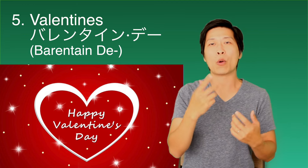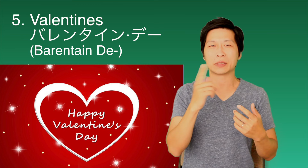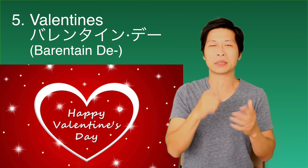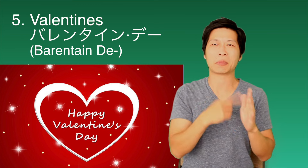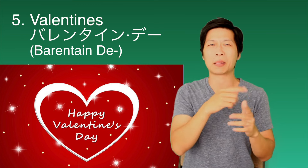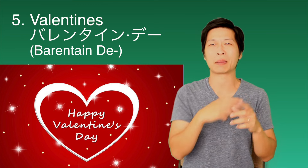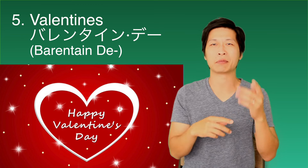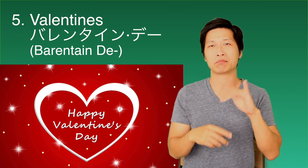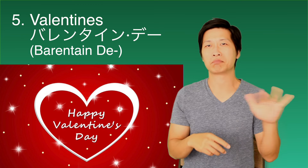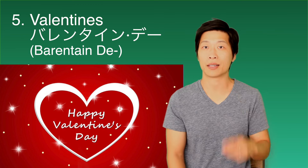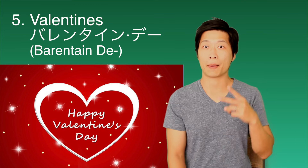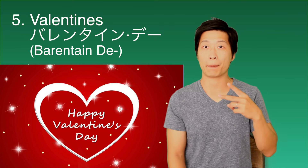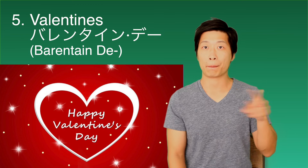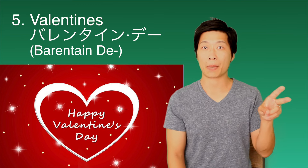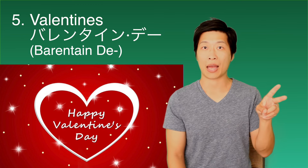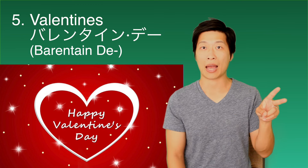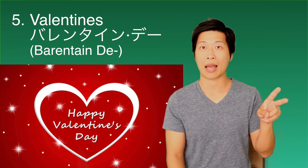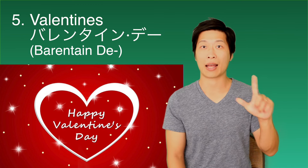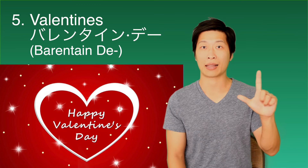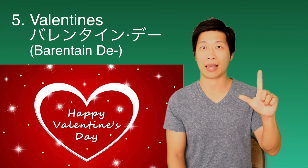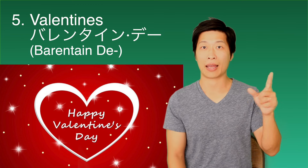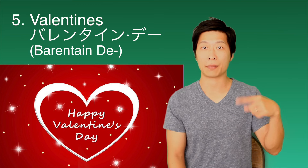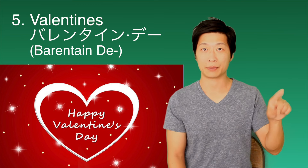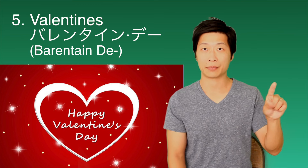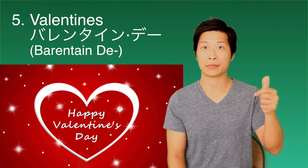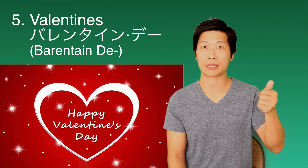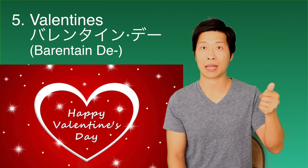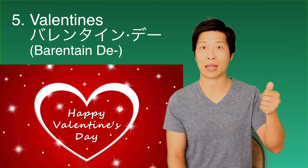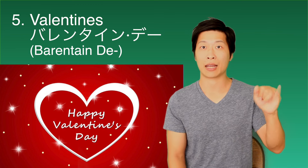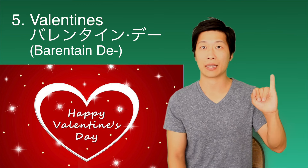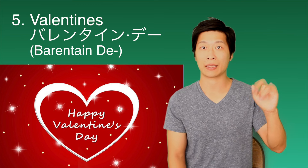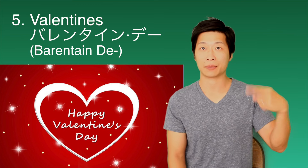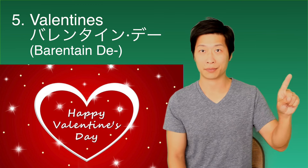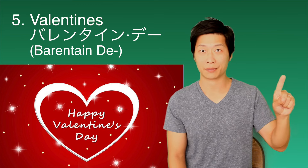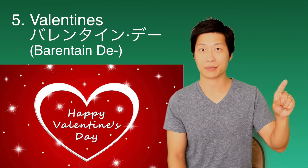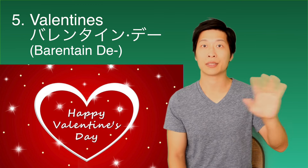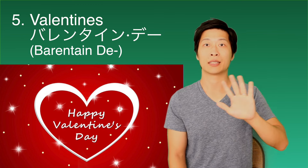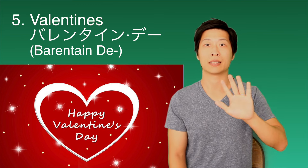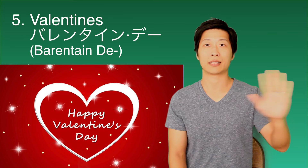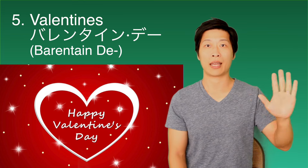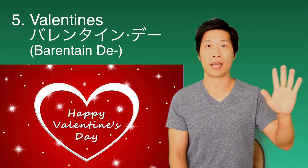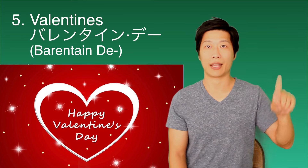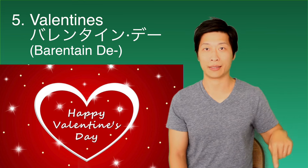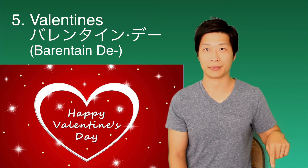"BALENTAIN DEー" "Valentine's day"